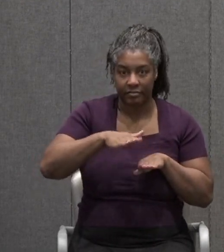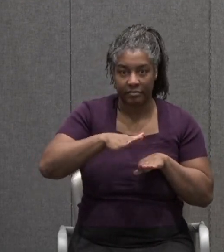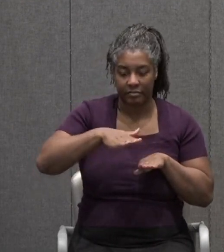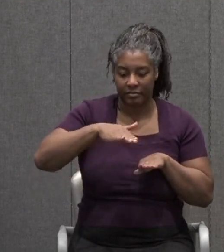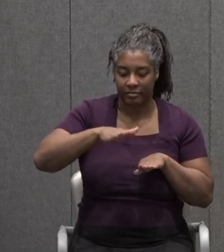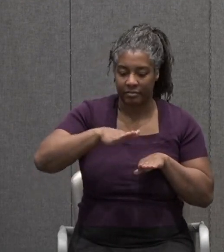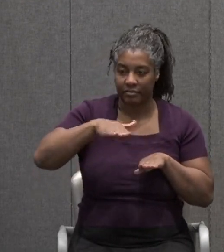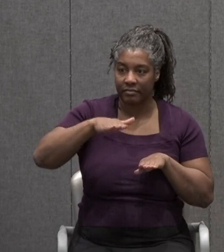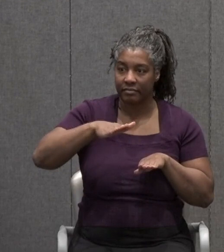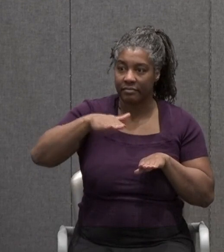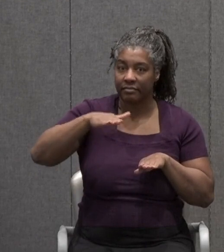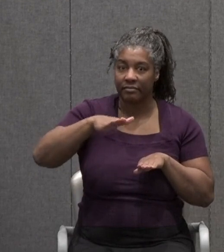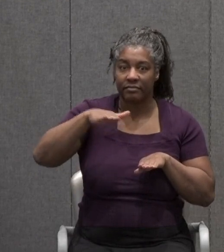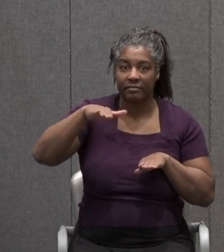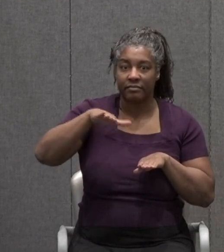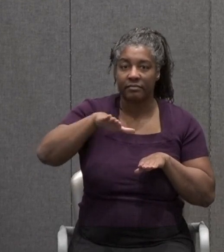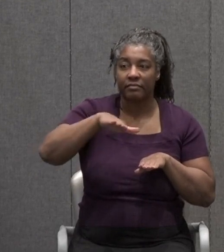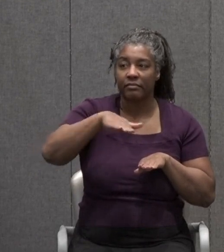into the clouds on your magic carpet.